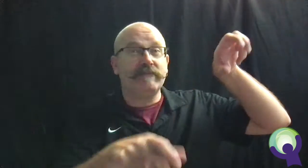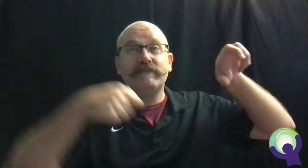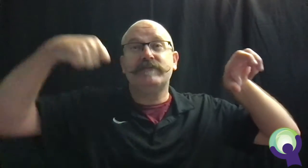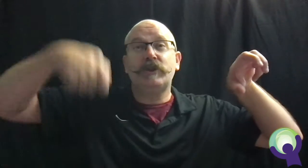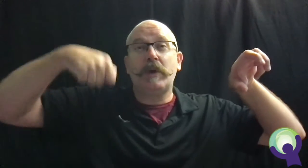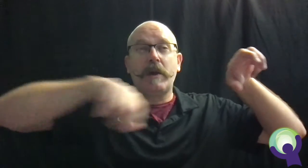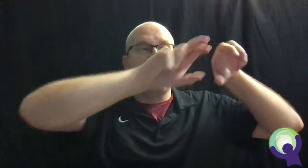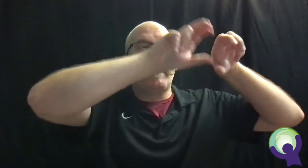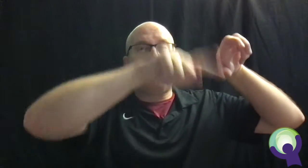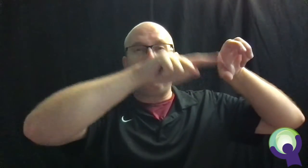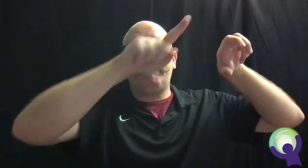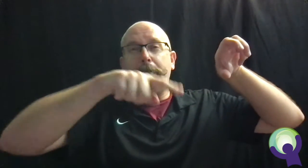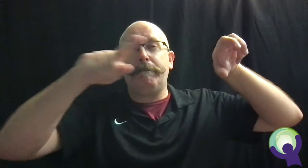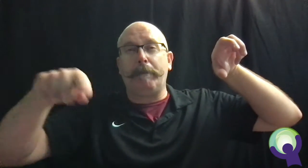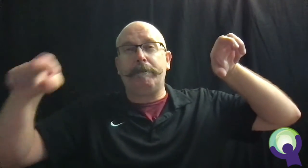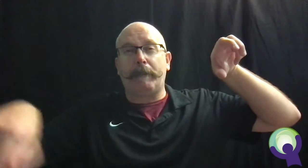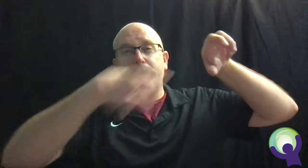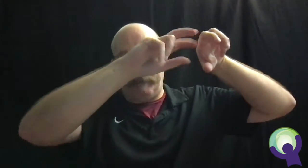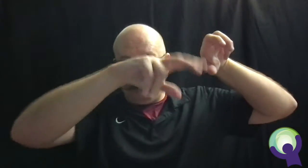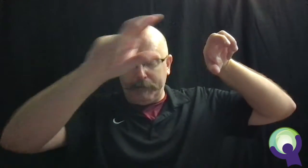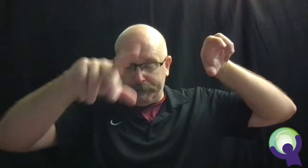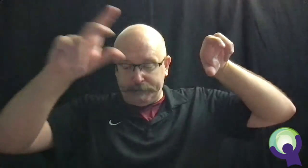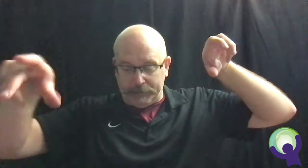Luggage bounces down shoots,